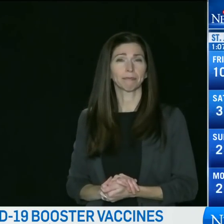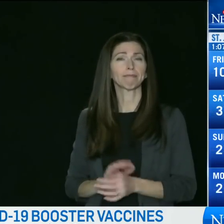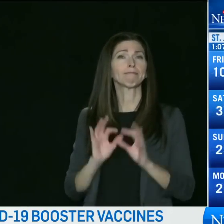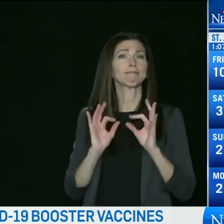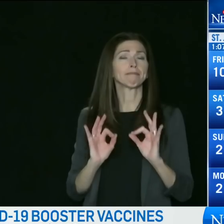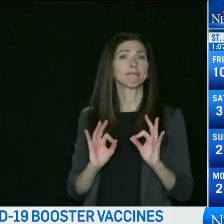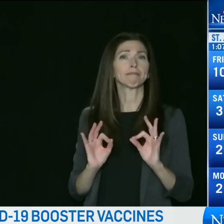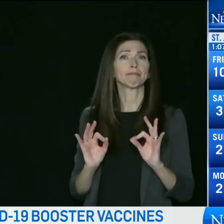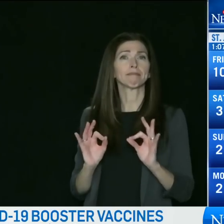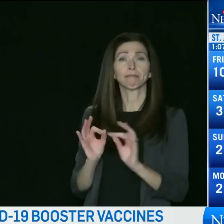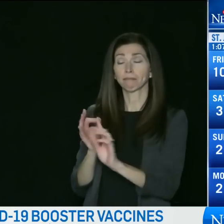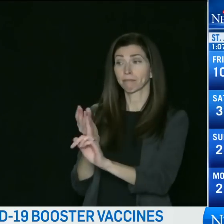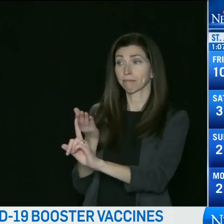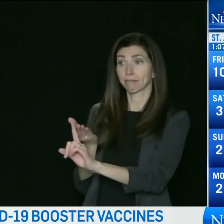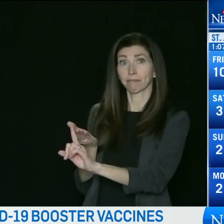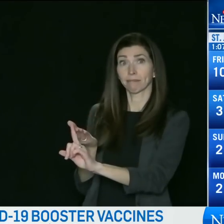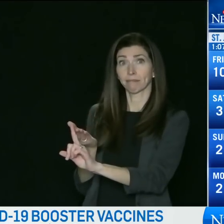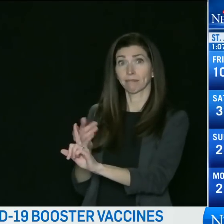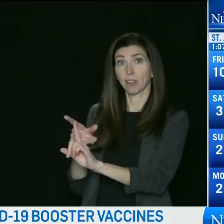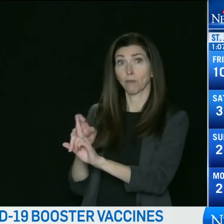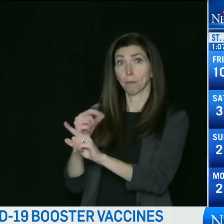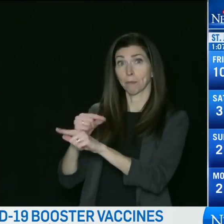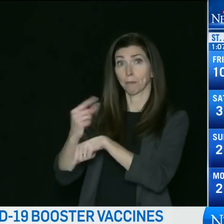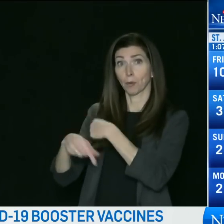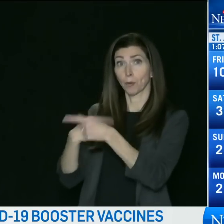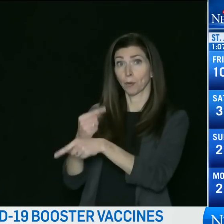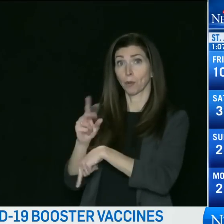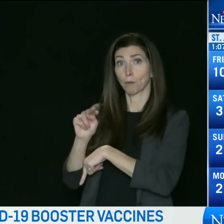YOU, OPERATOR. NEXT QUESTION.